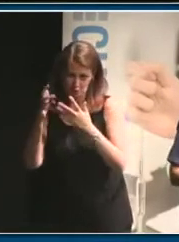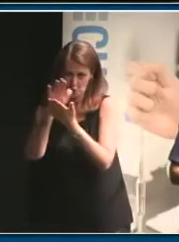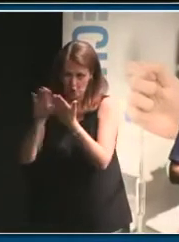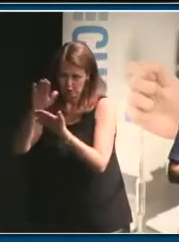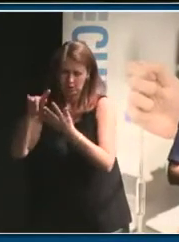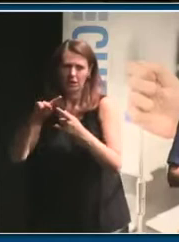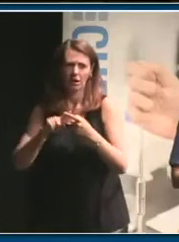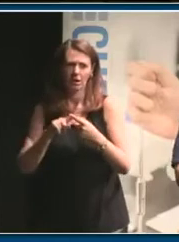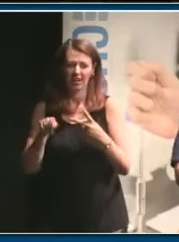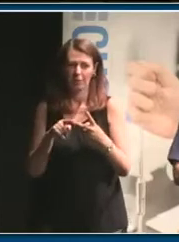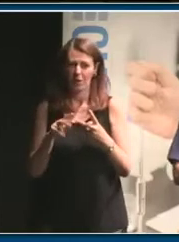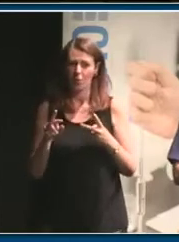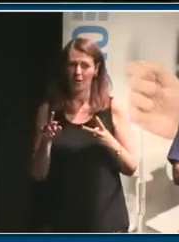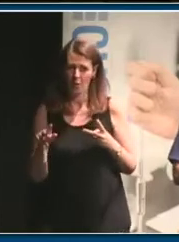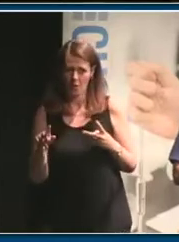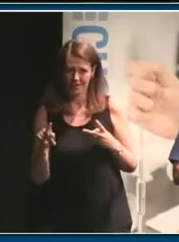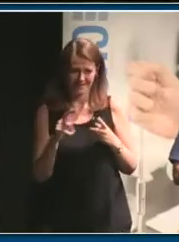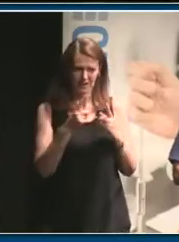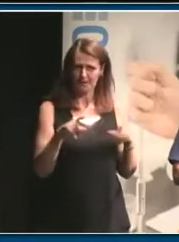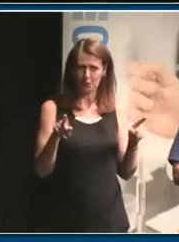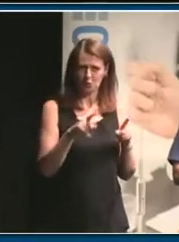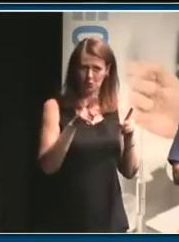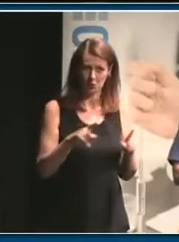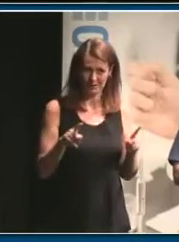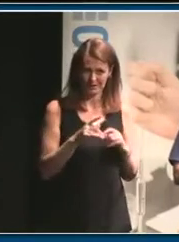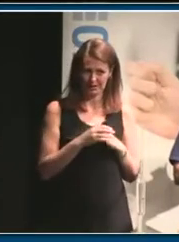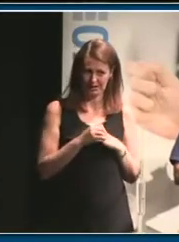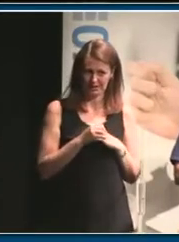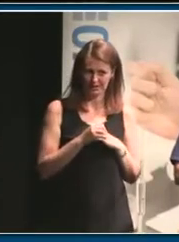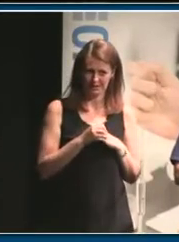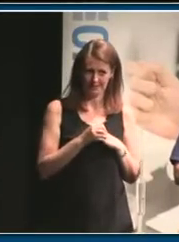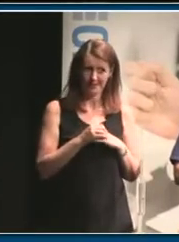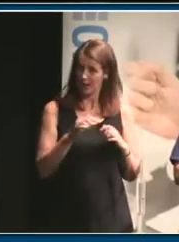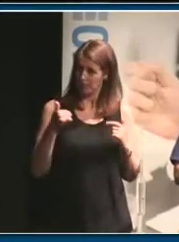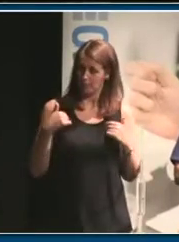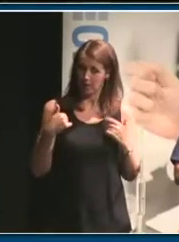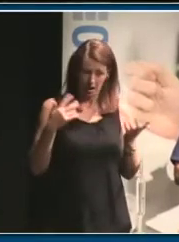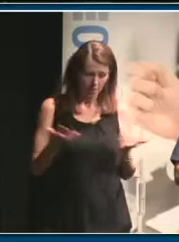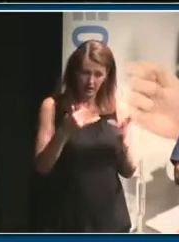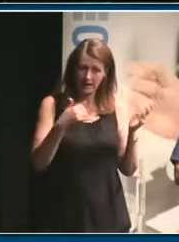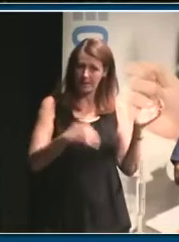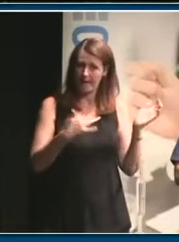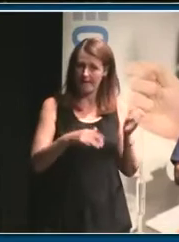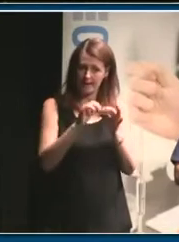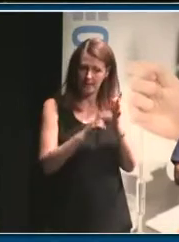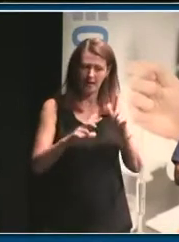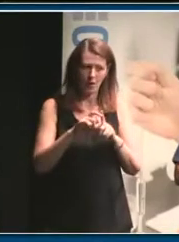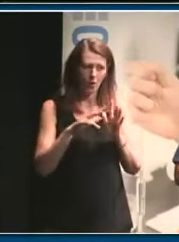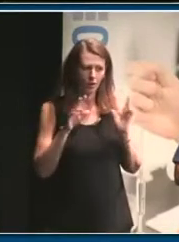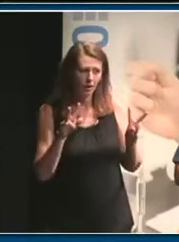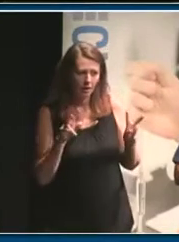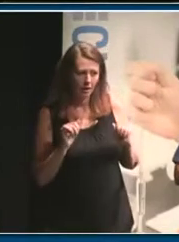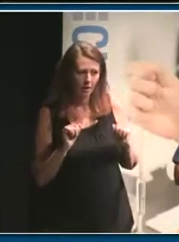for. You see I was a music major, but I played in a band called wait for it… “The Elements”